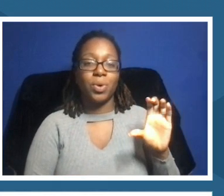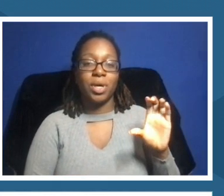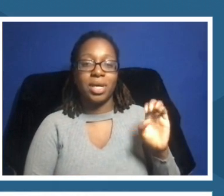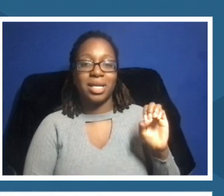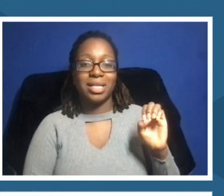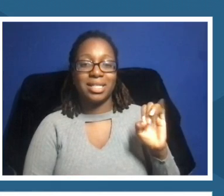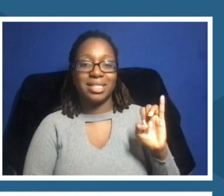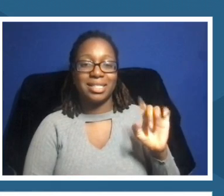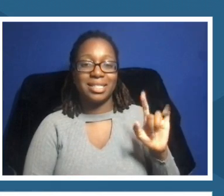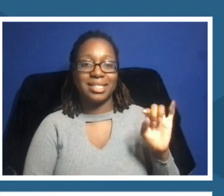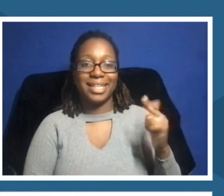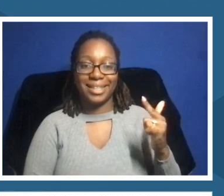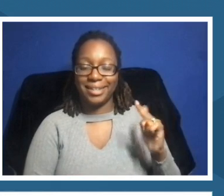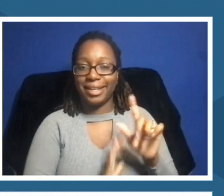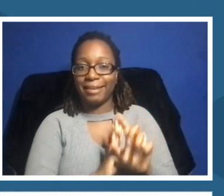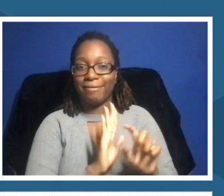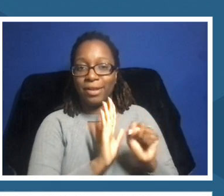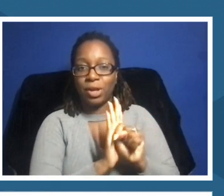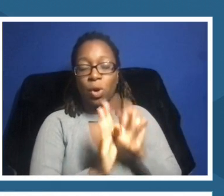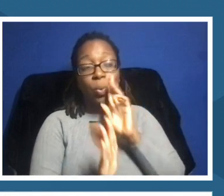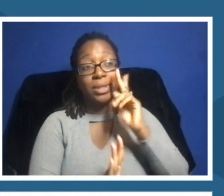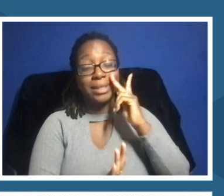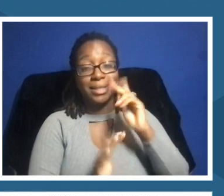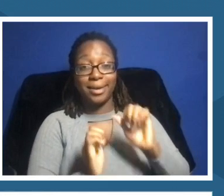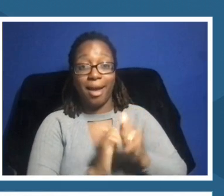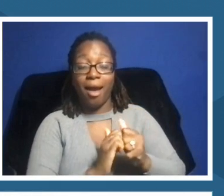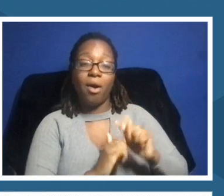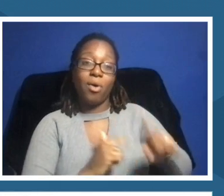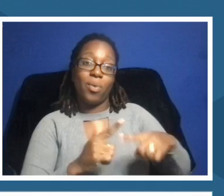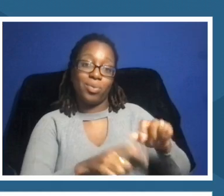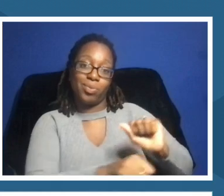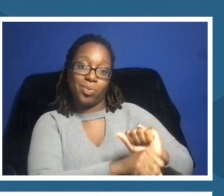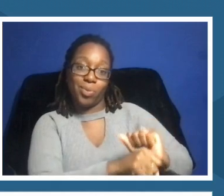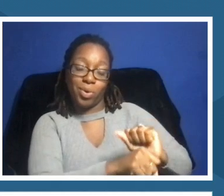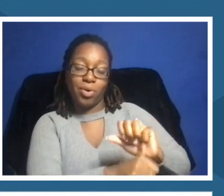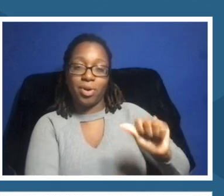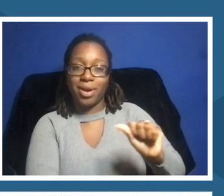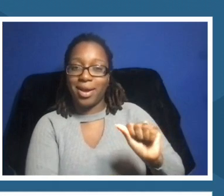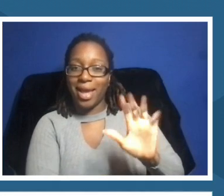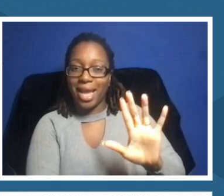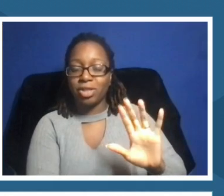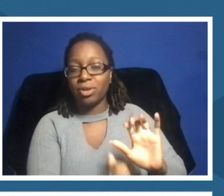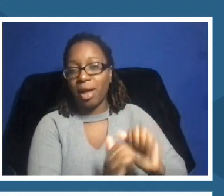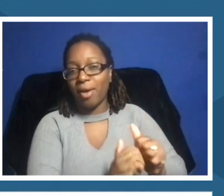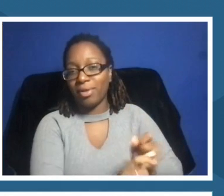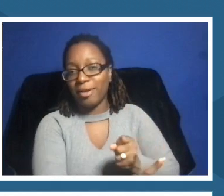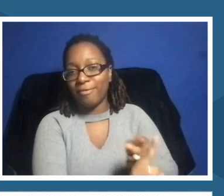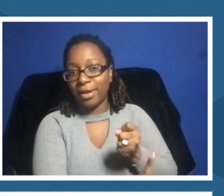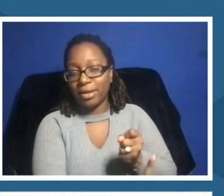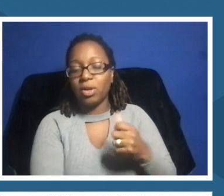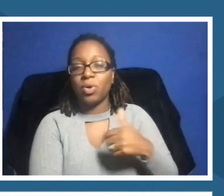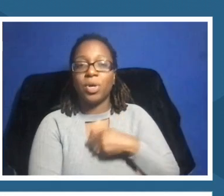are impacted in the workplace and so we investigate the concept of the